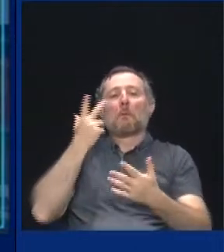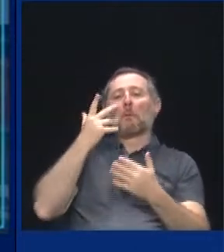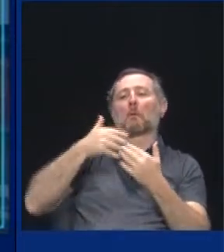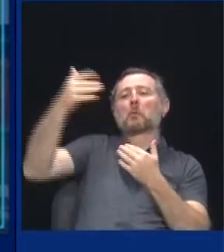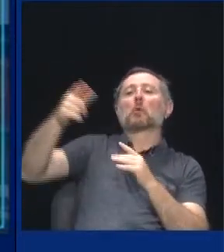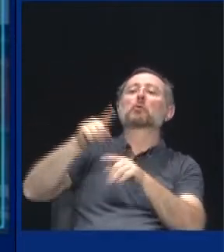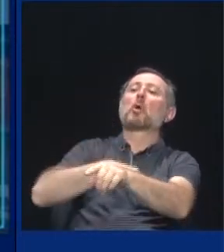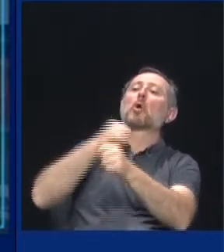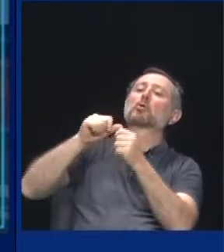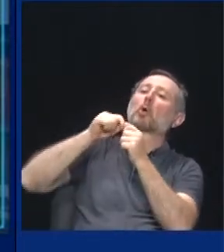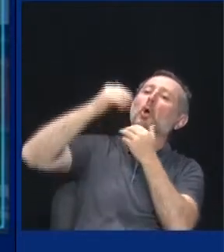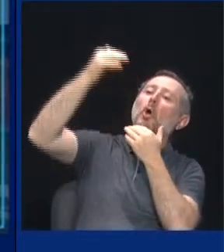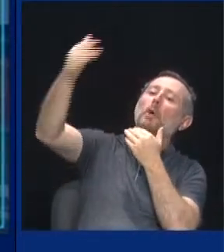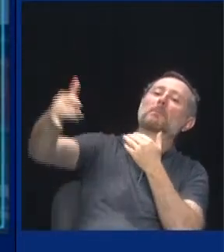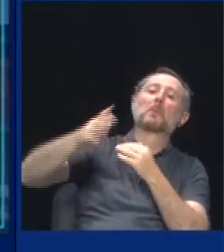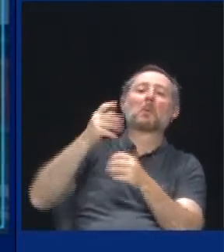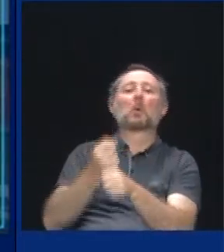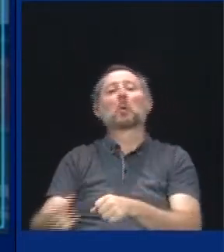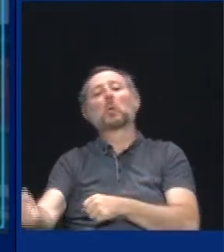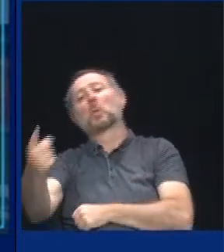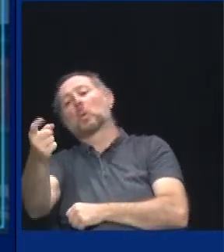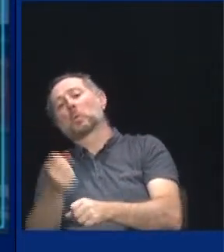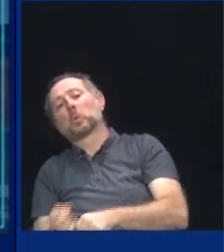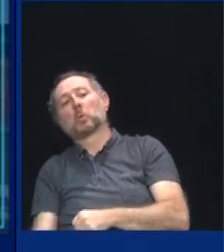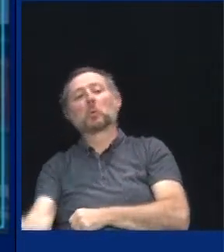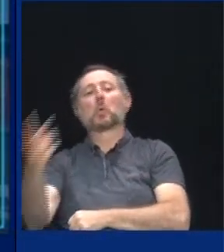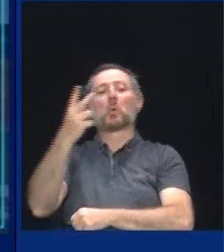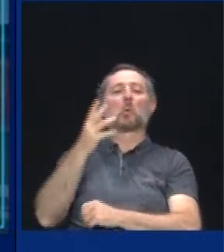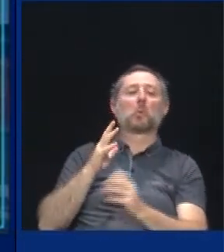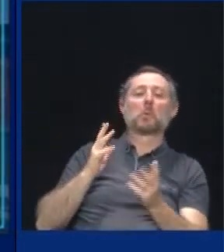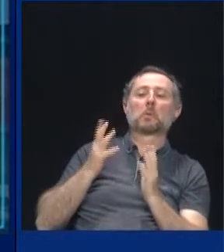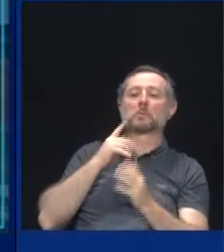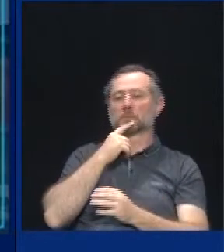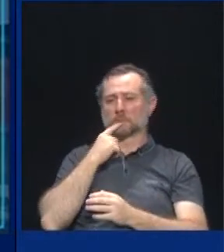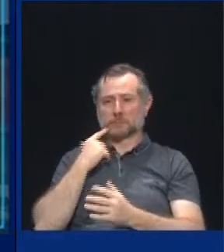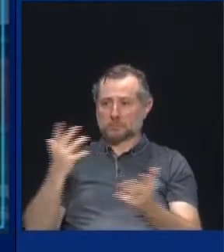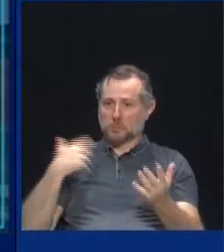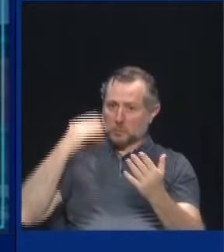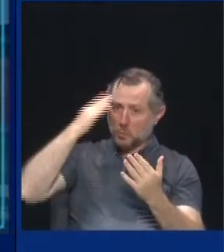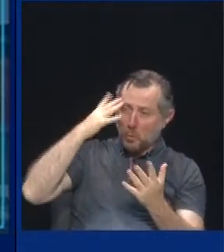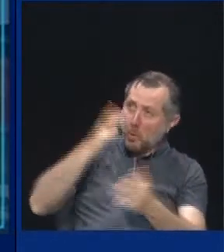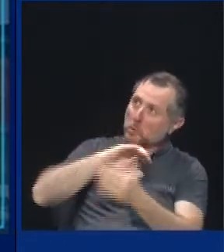WELL, WE DON'T KNOW THE LONG-TERM CONSEQUENCES OF THE VACCINE. WE DON'T KNOW WHAT'S GOING TO